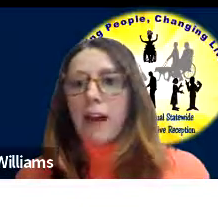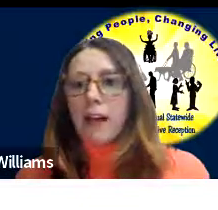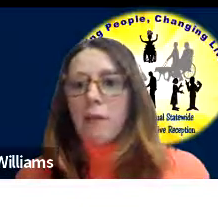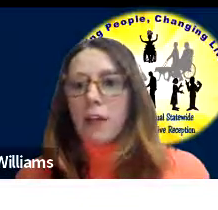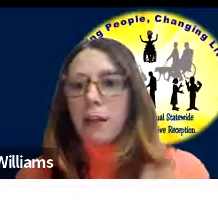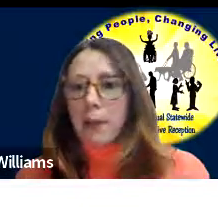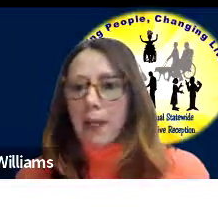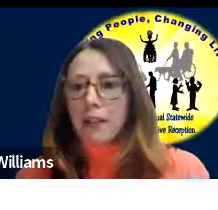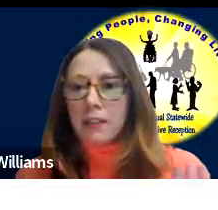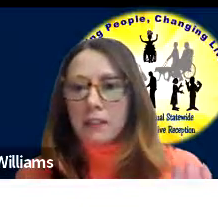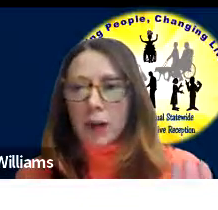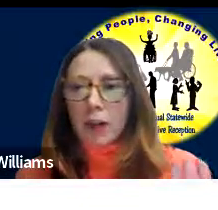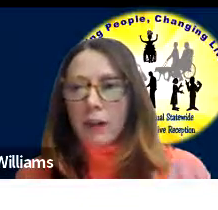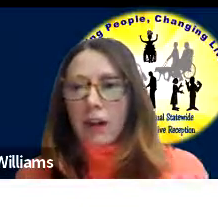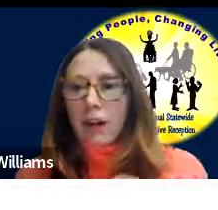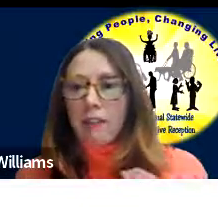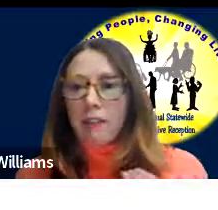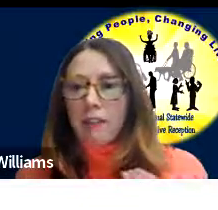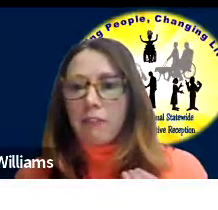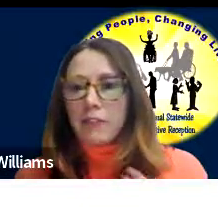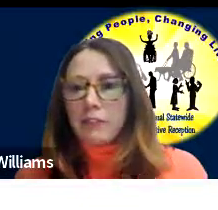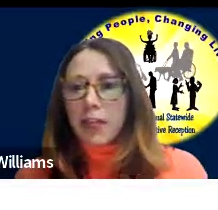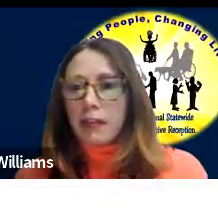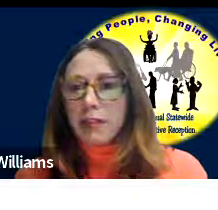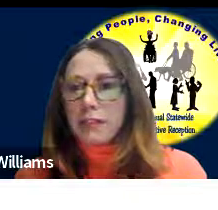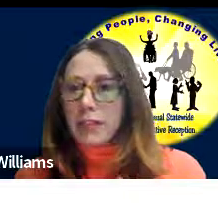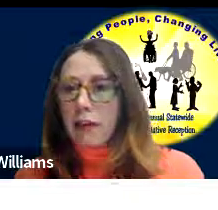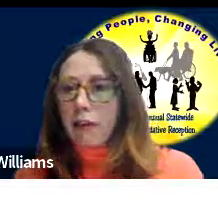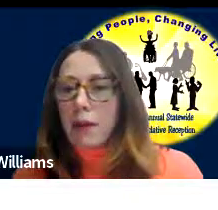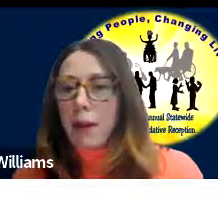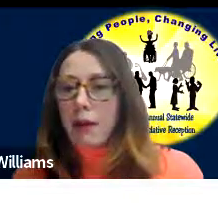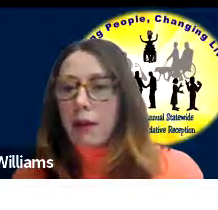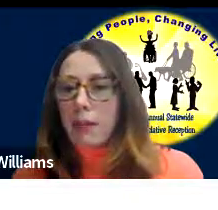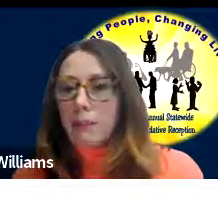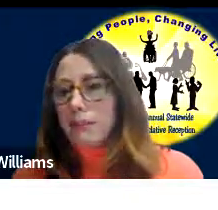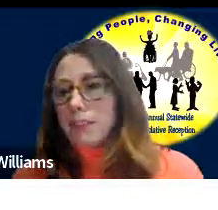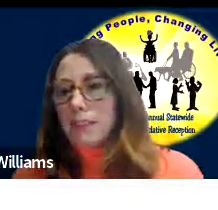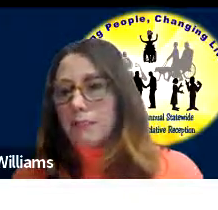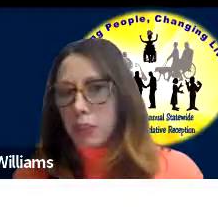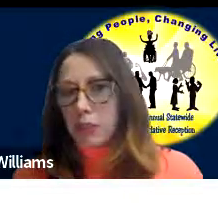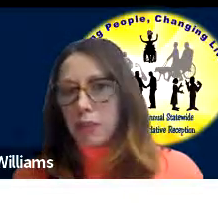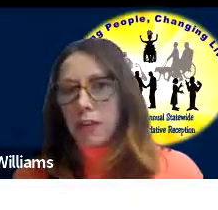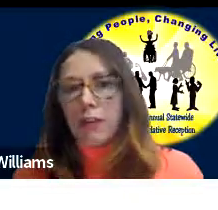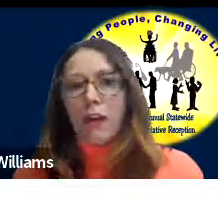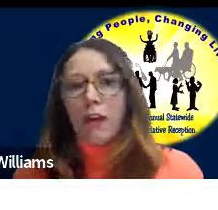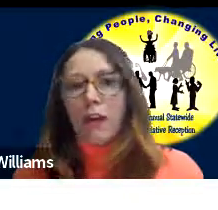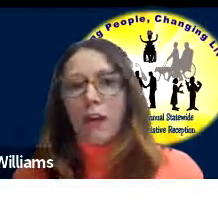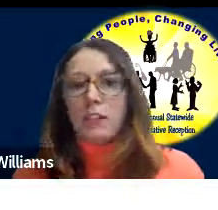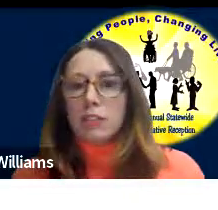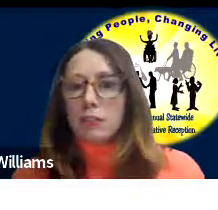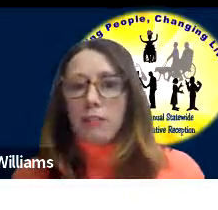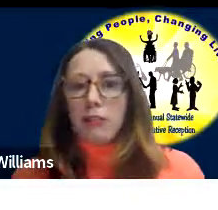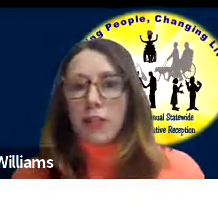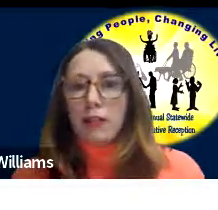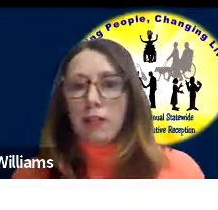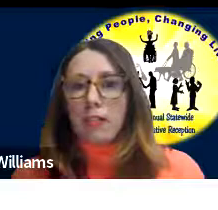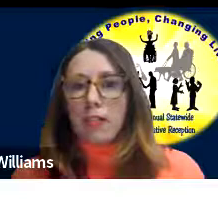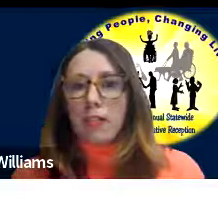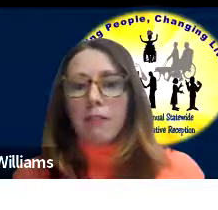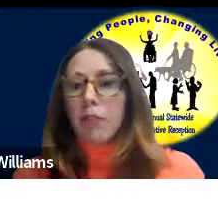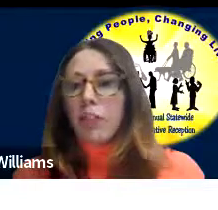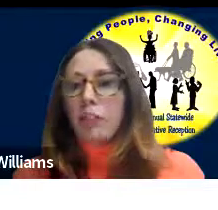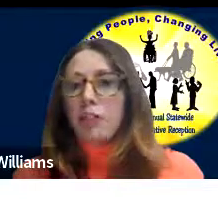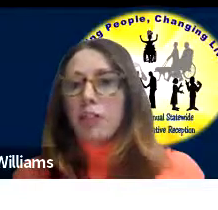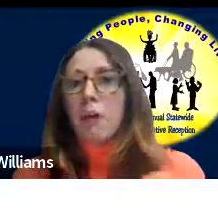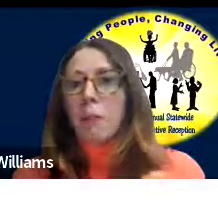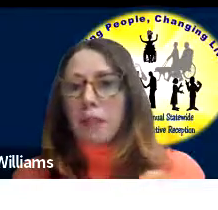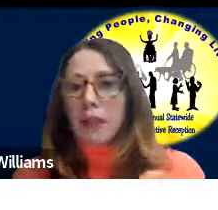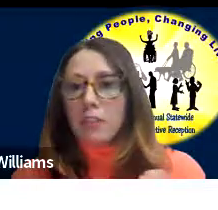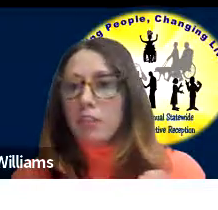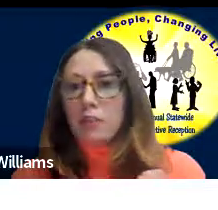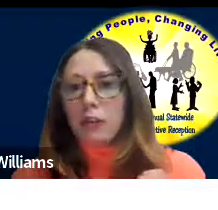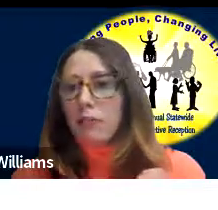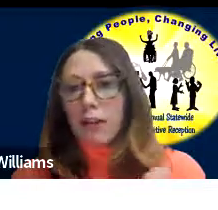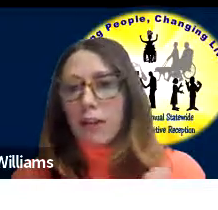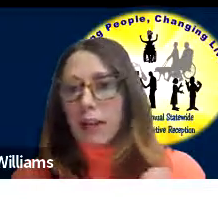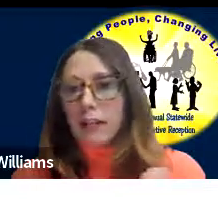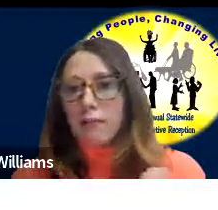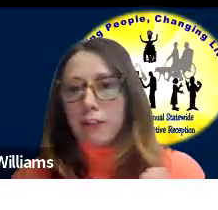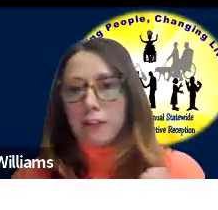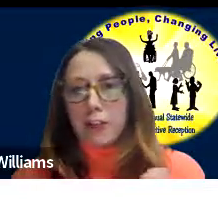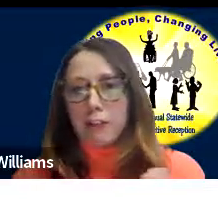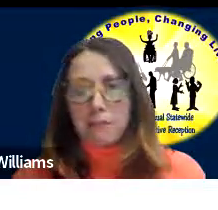Courtney Williams: I am wearing a pink sweater I have glasses my hair is down and my background, you will see, is blue we're going to use respectful language and we're going to use plain language, to avoid any confusion.